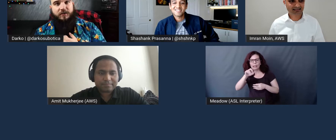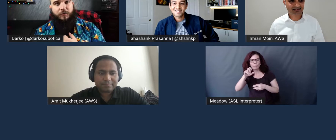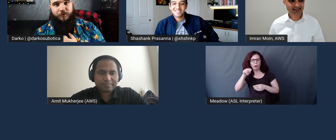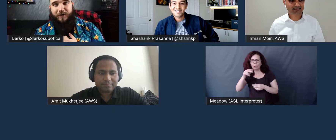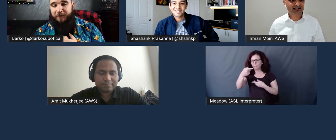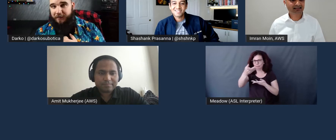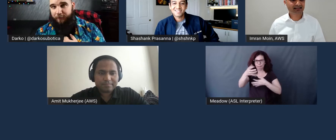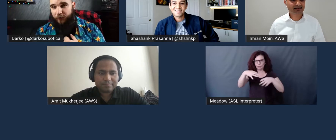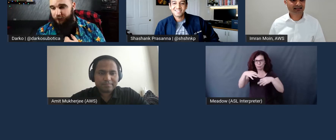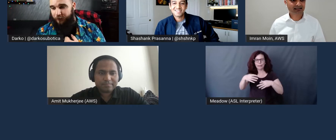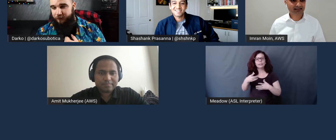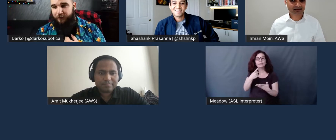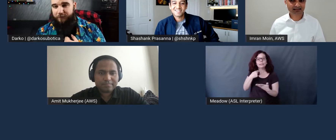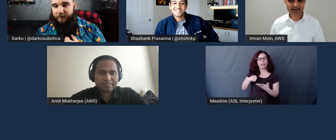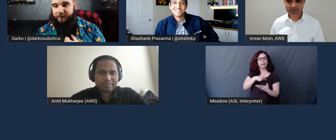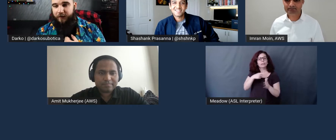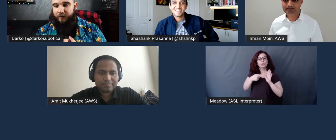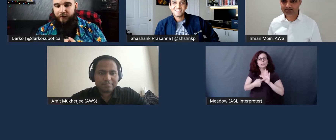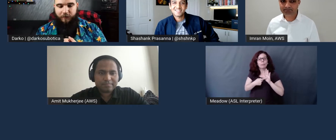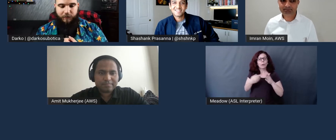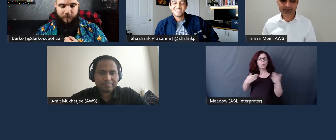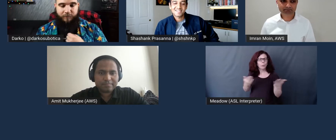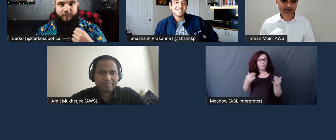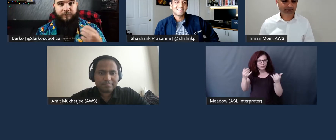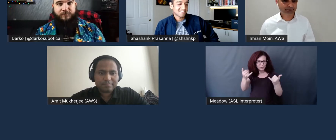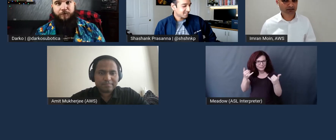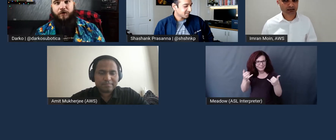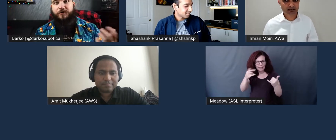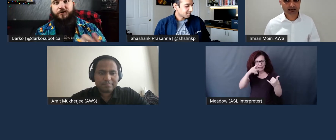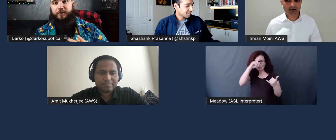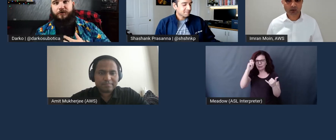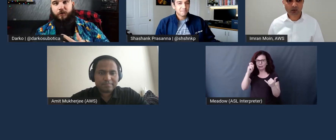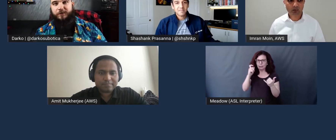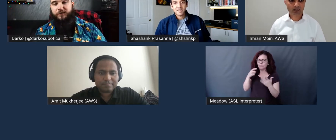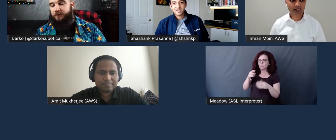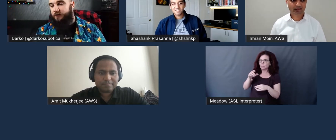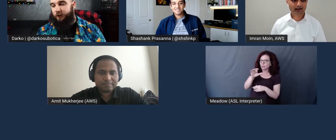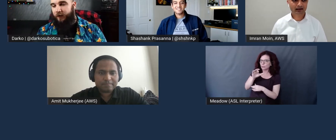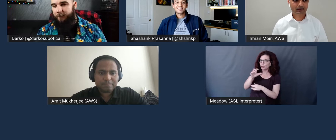tell us what you're going to be demoing to us today, because computer vision demos are always fun.